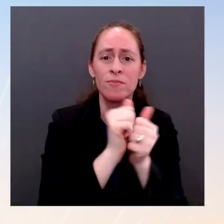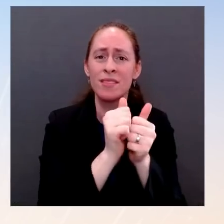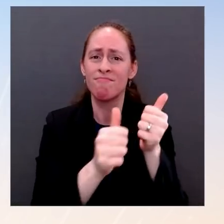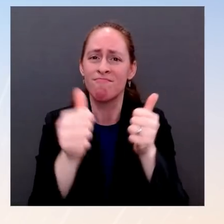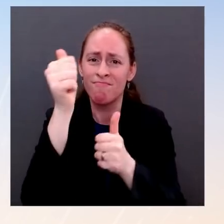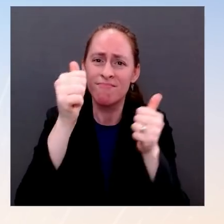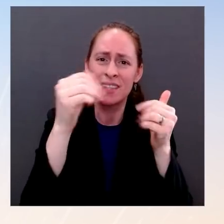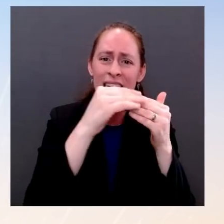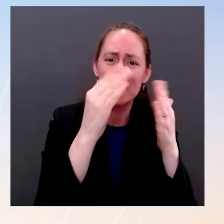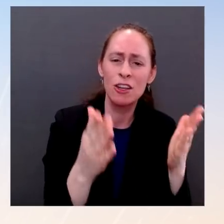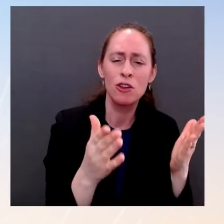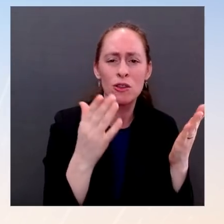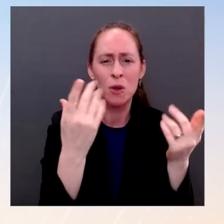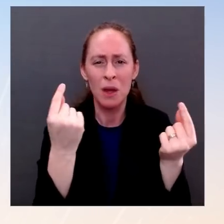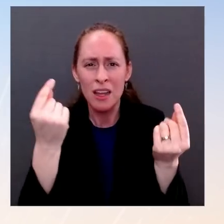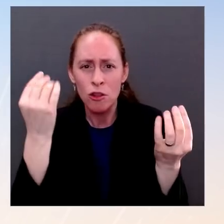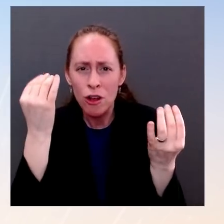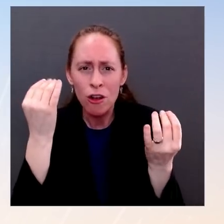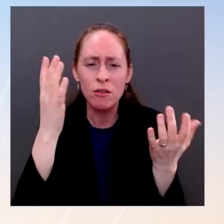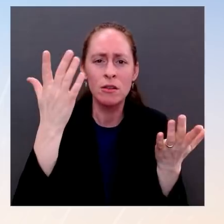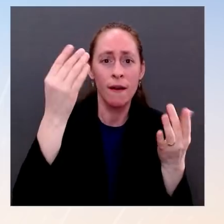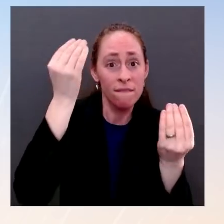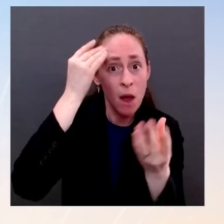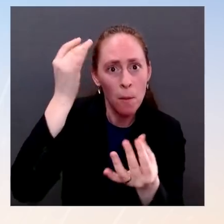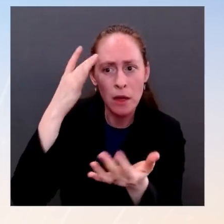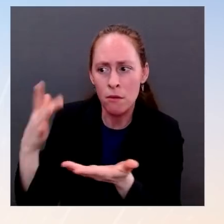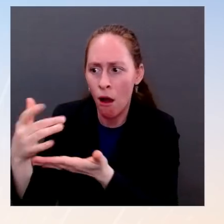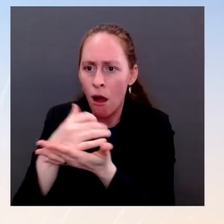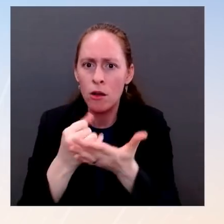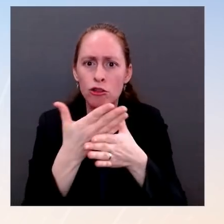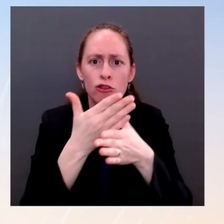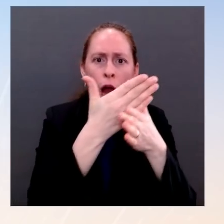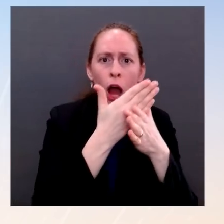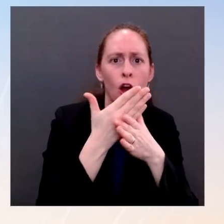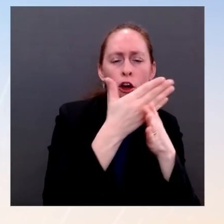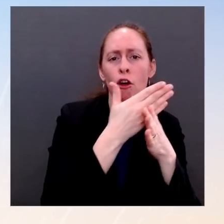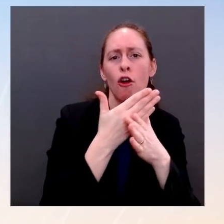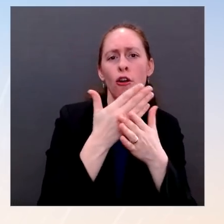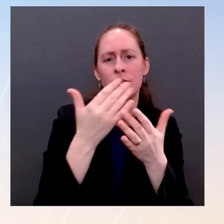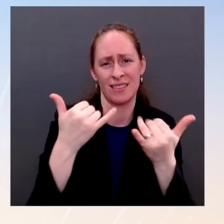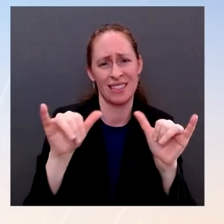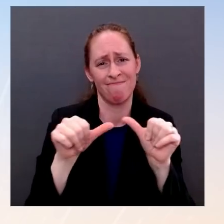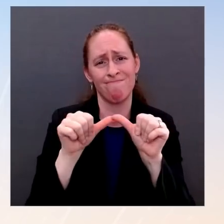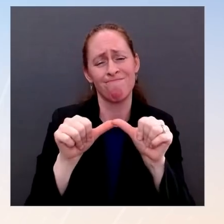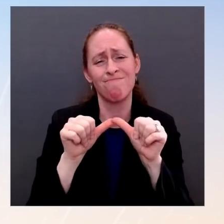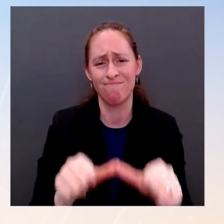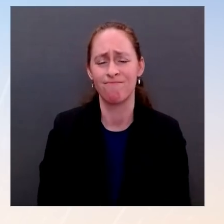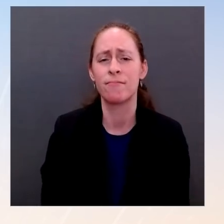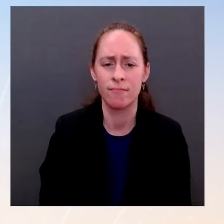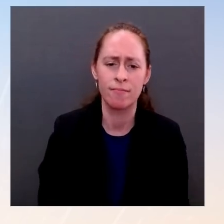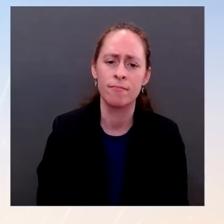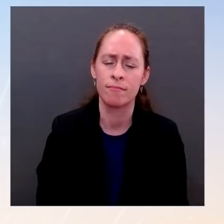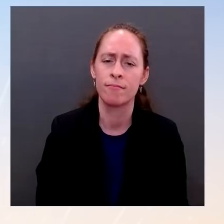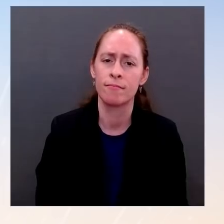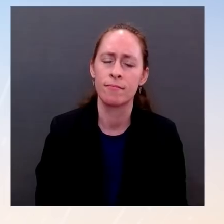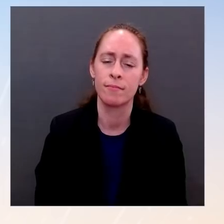that has been ongoing for months now. Go ahead. The Press: Just one question. There was a readout from Brett and Amos's meeting -- Ms. Psaki: Yeah.